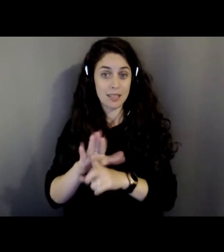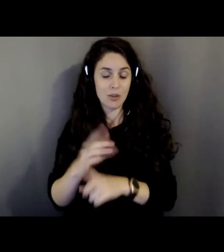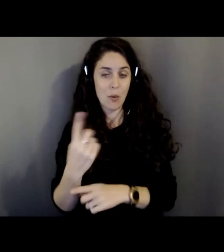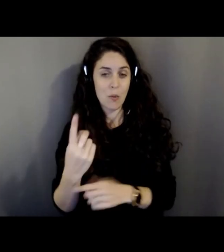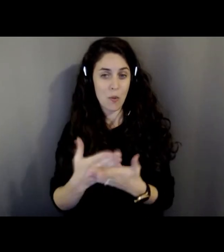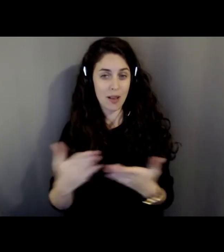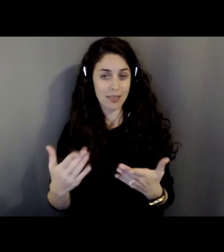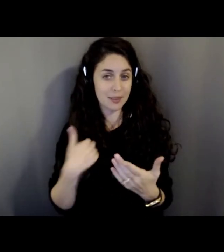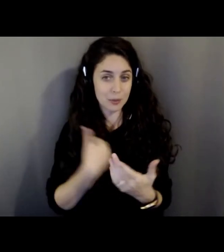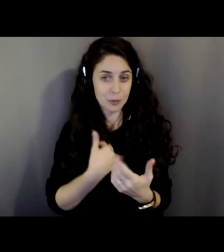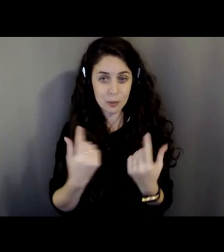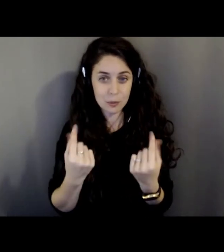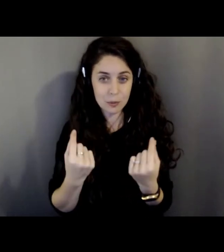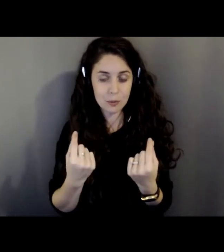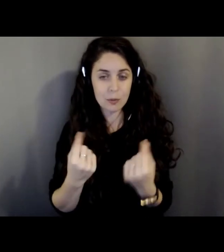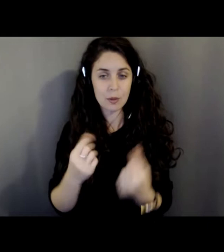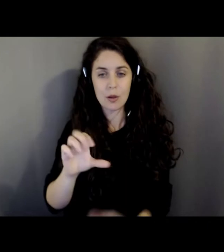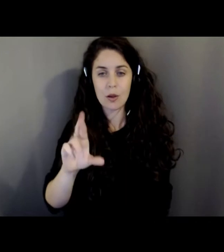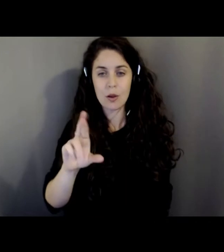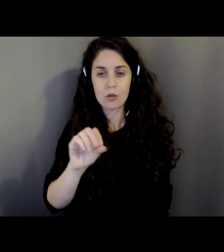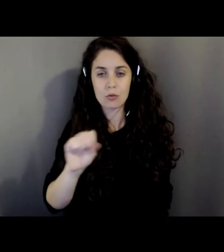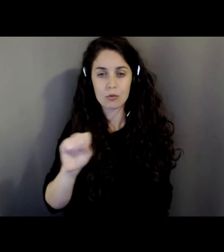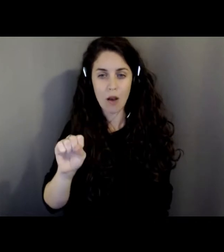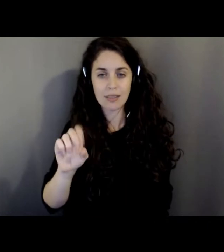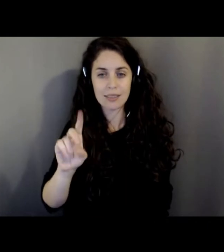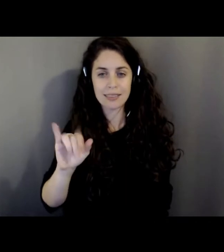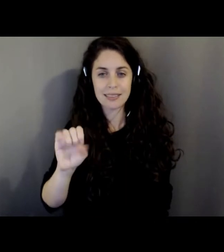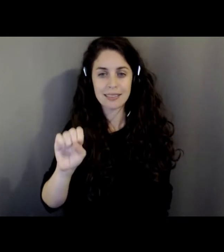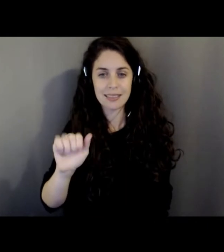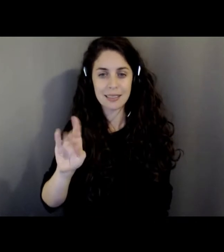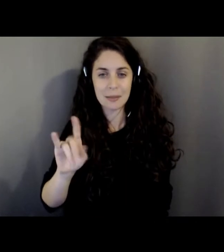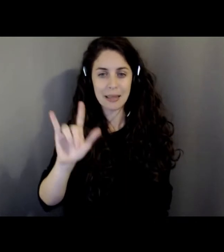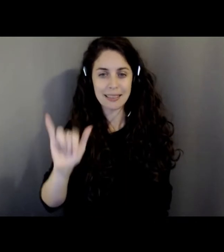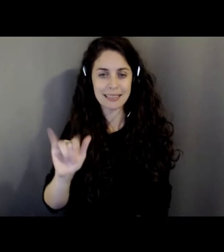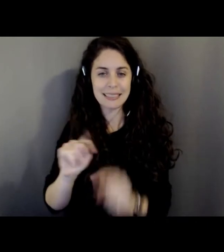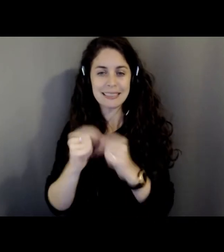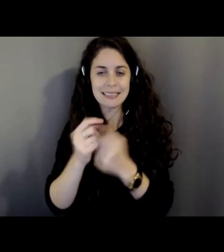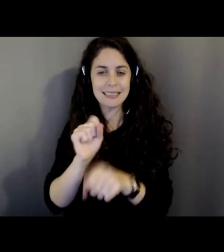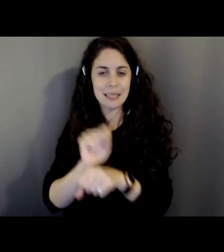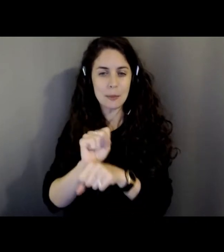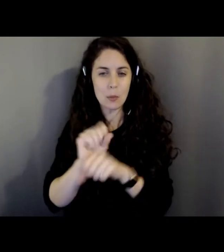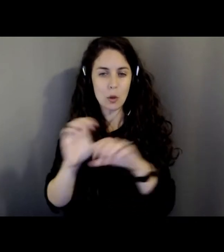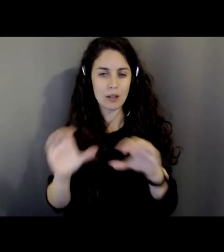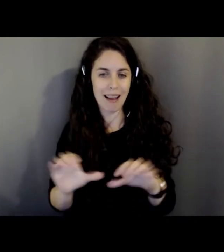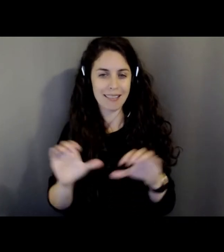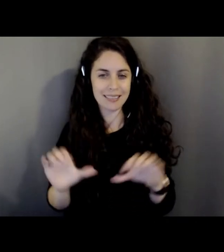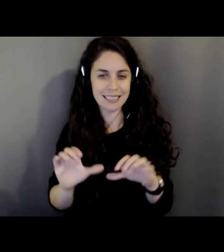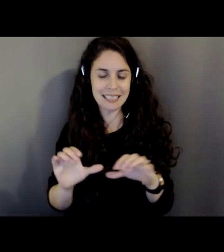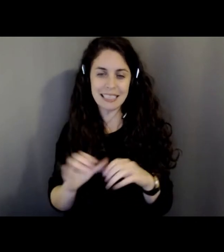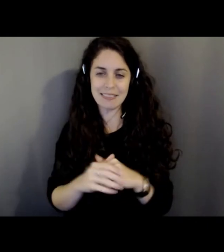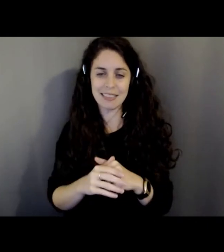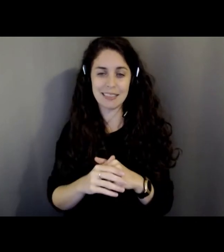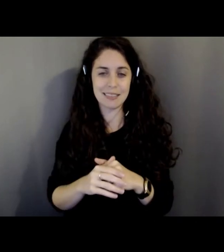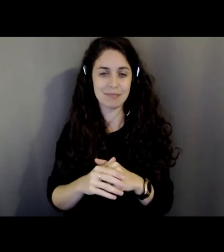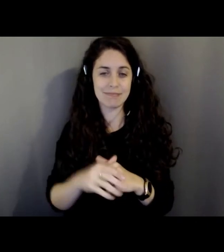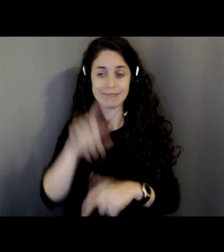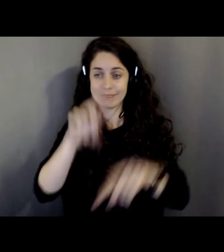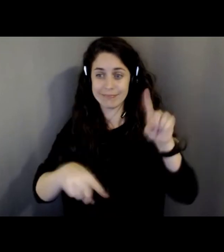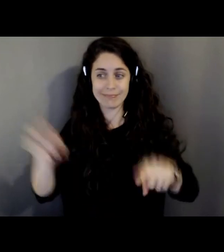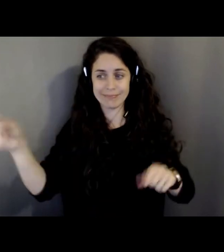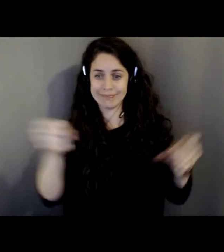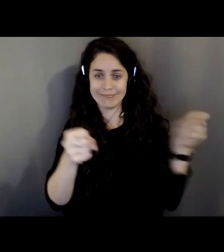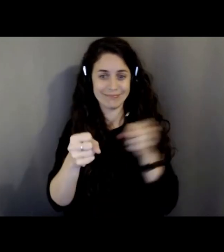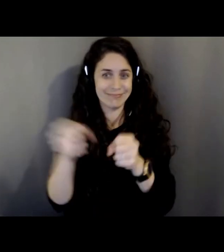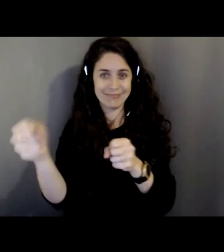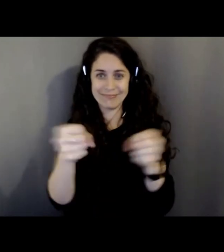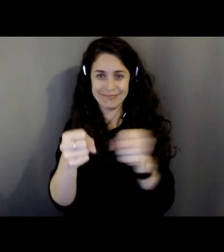in cross-disability teamwork activities. We give students an opportunity to practice self advocacy,